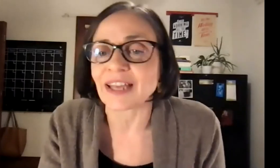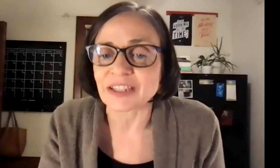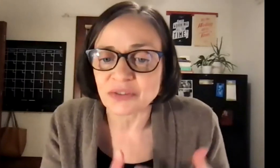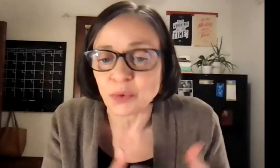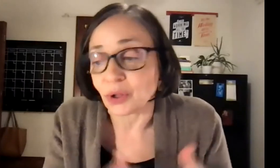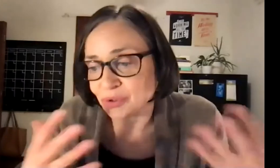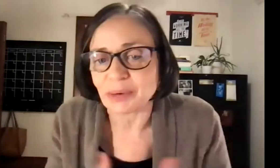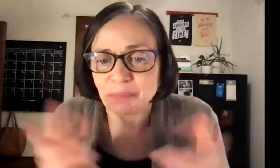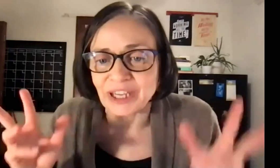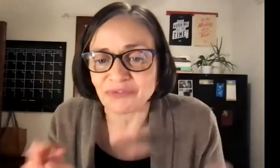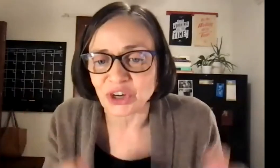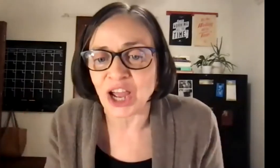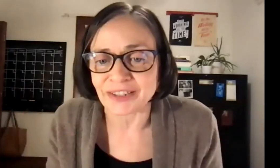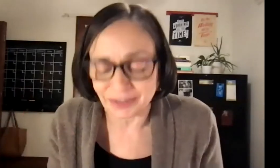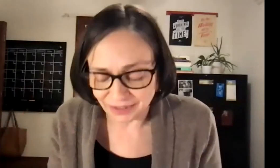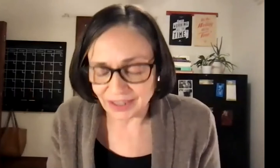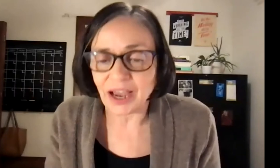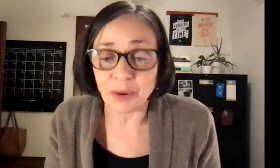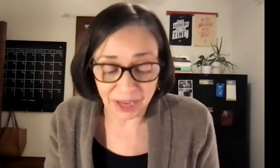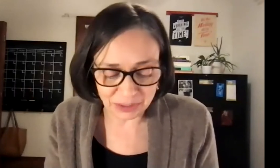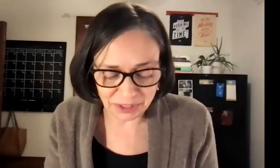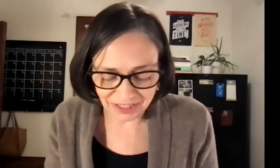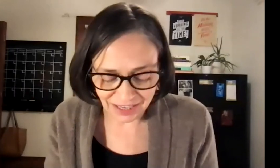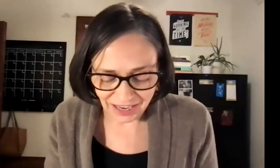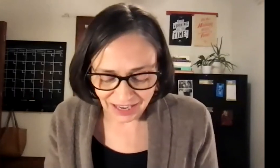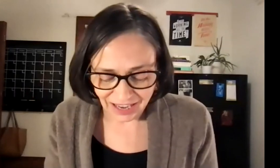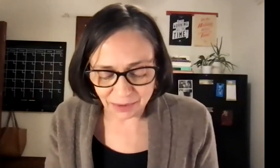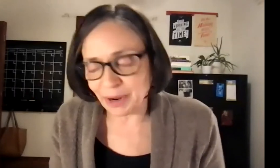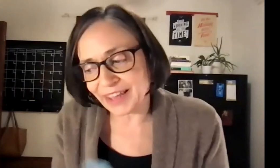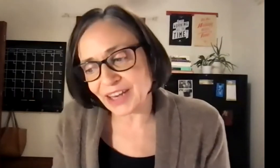that I am interested in. This idea of bringing a child's gain into play around the iconography